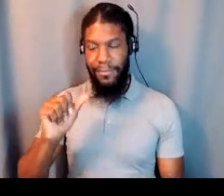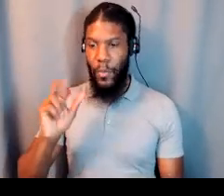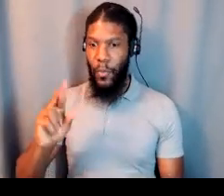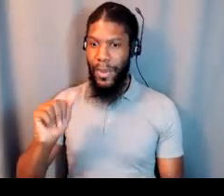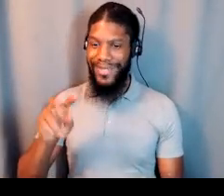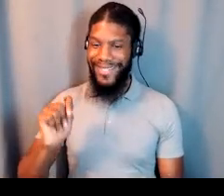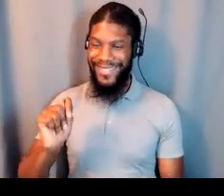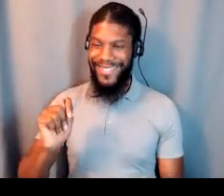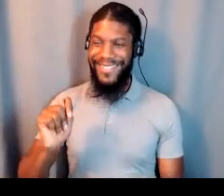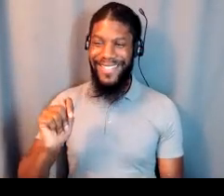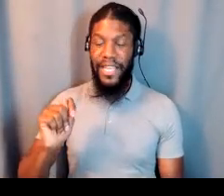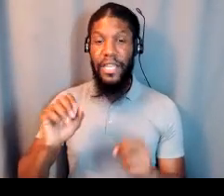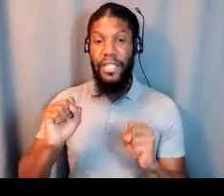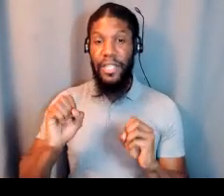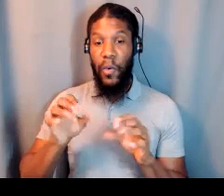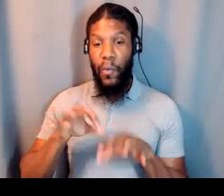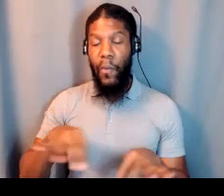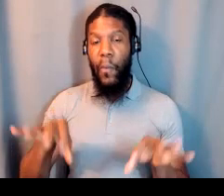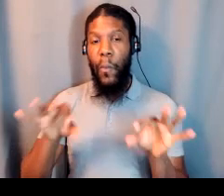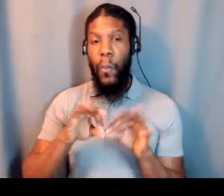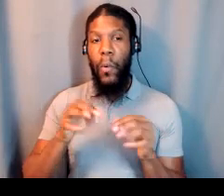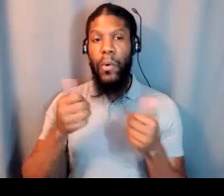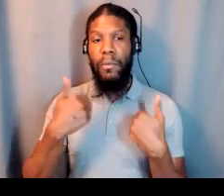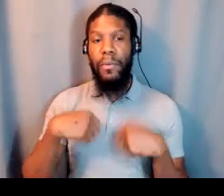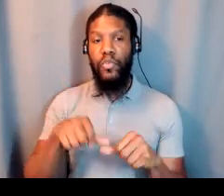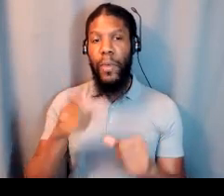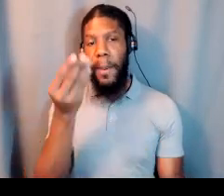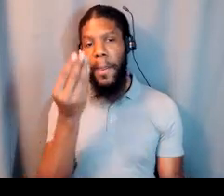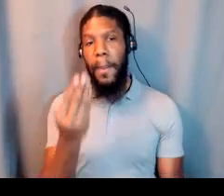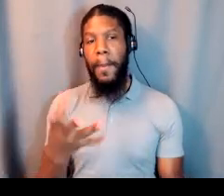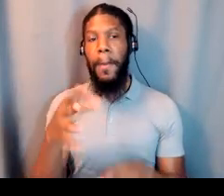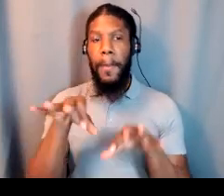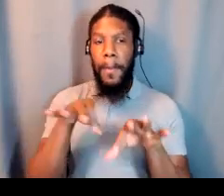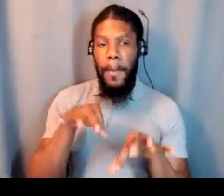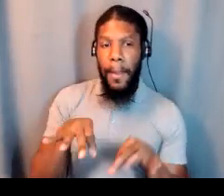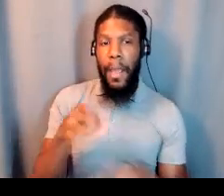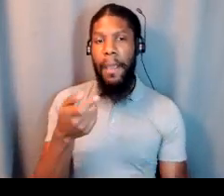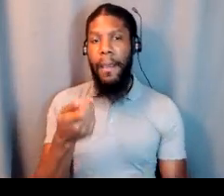especially for the student who maybe just doesn't know that what they've said is potentially offensive